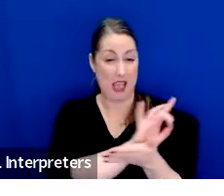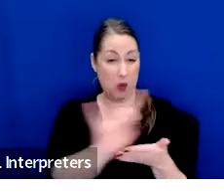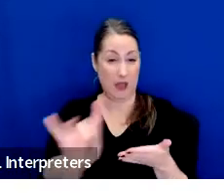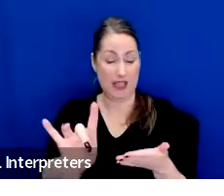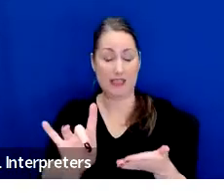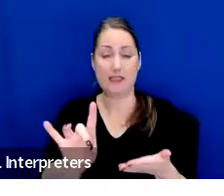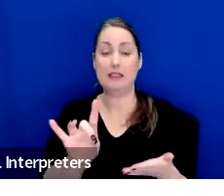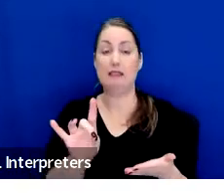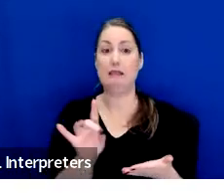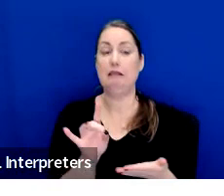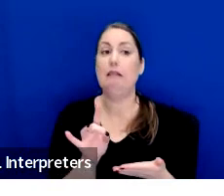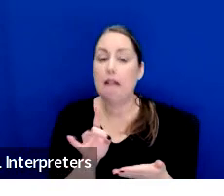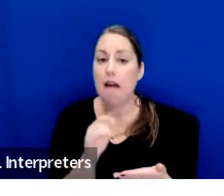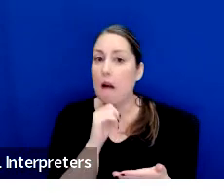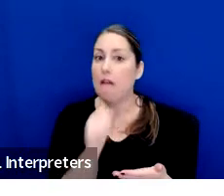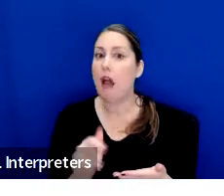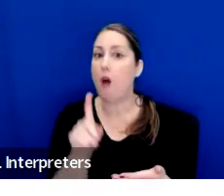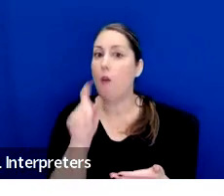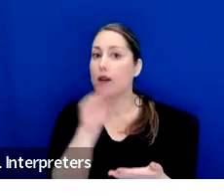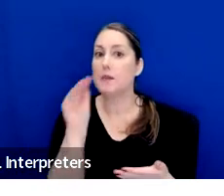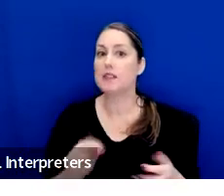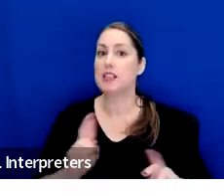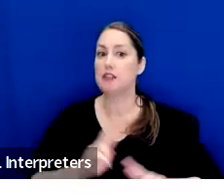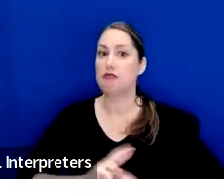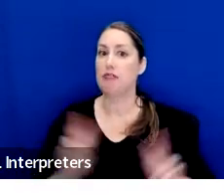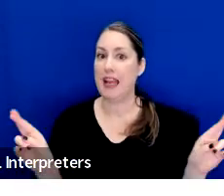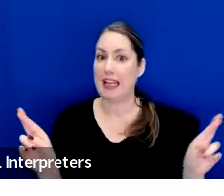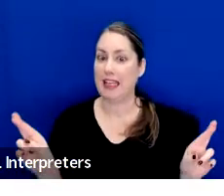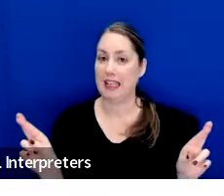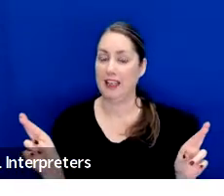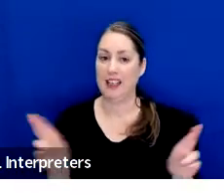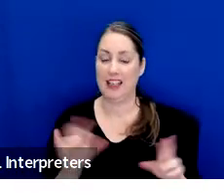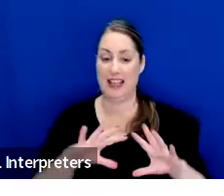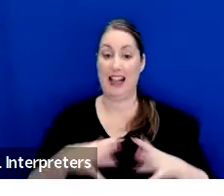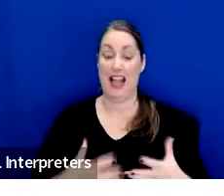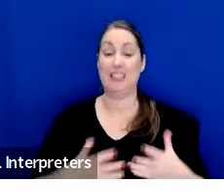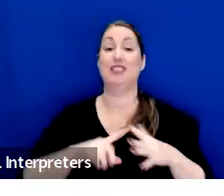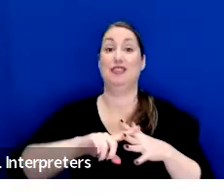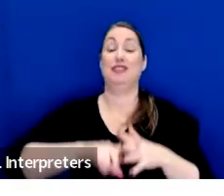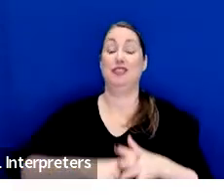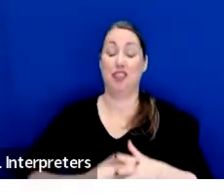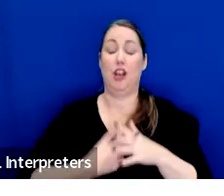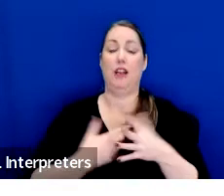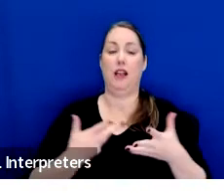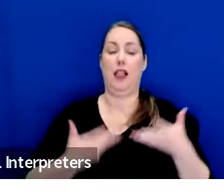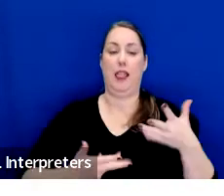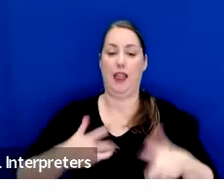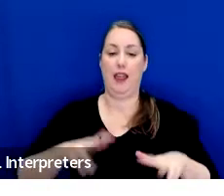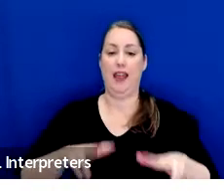I wasn't going to have 100% prepared when the class started. I knew it wouldn't be perfect and it wouldn't be great.